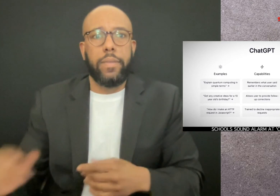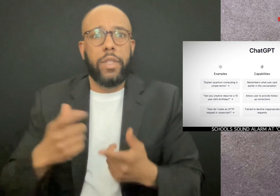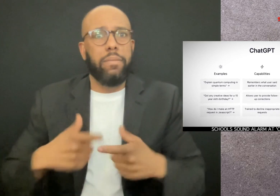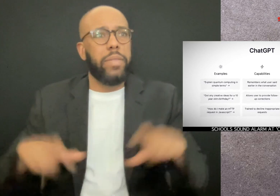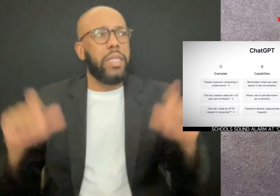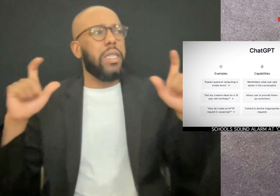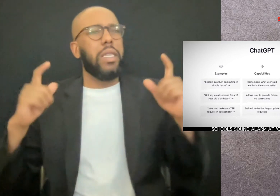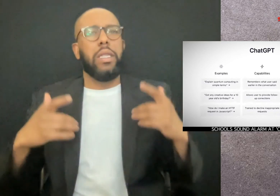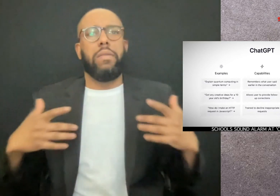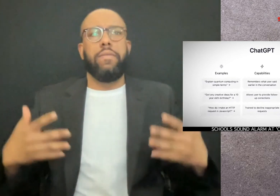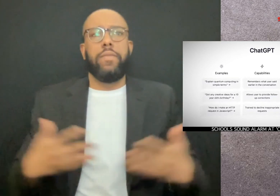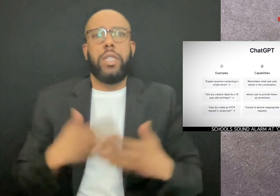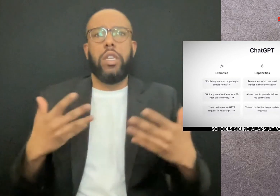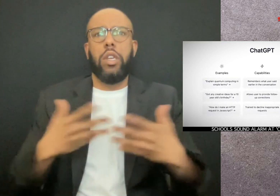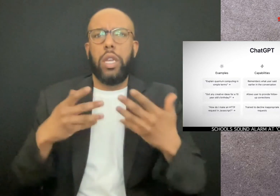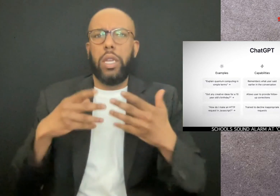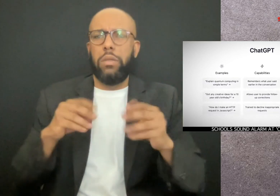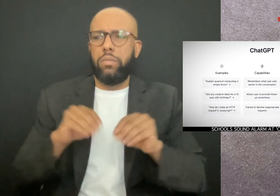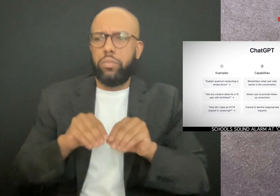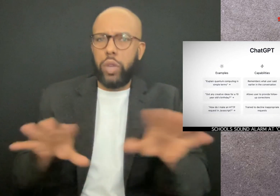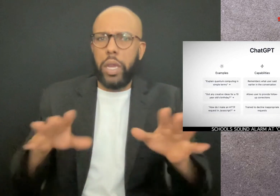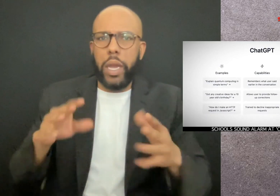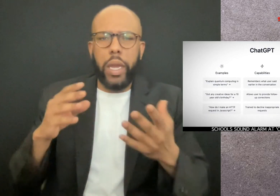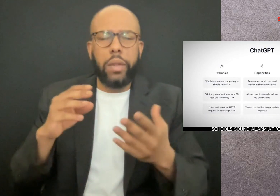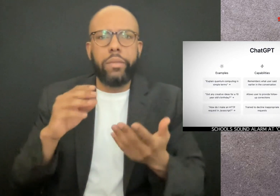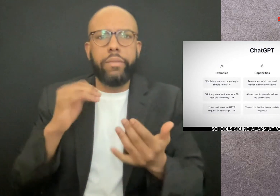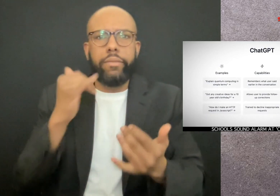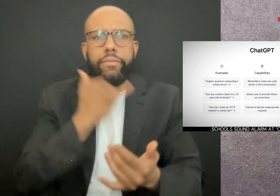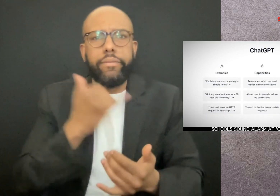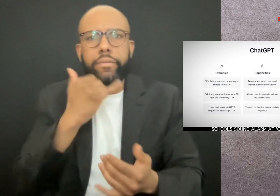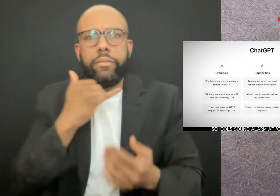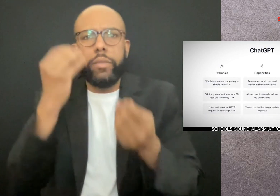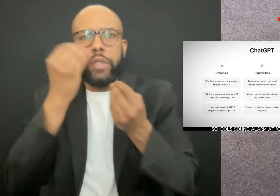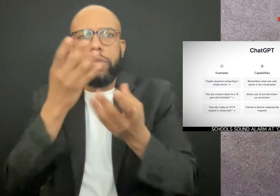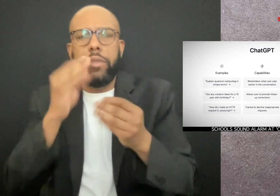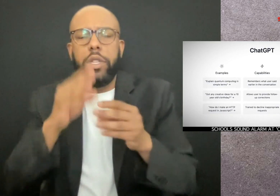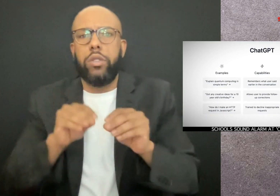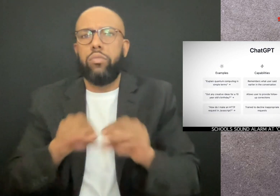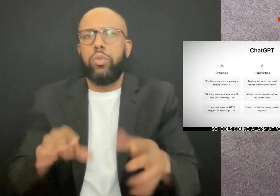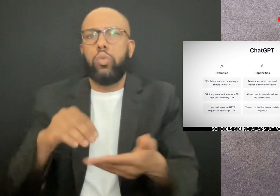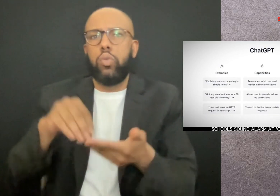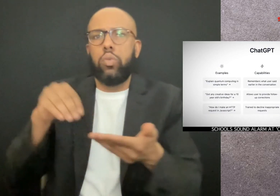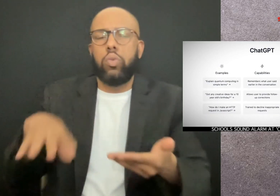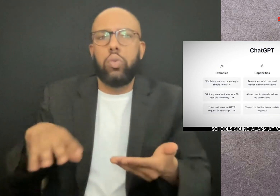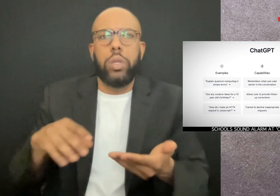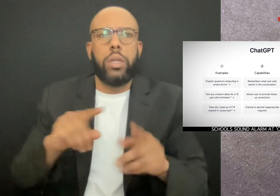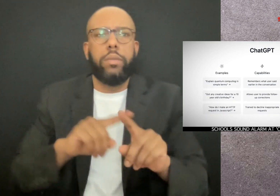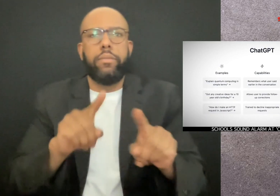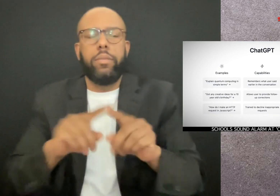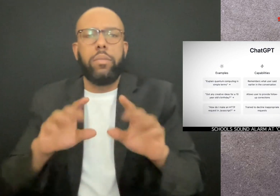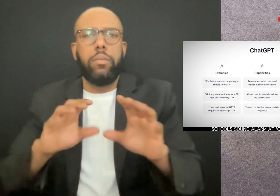and the greatest fear of all is the technology spreading misinformation